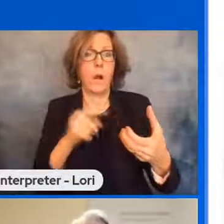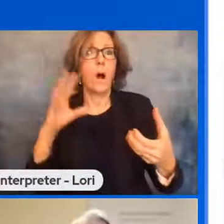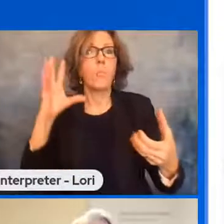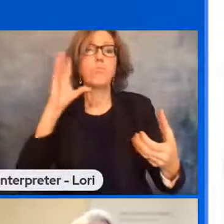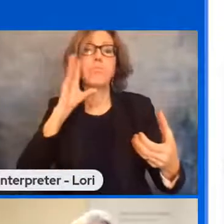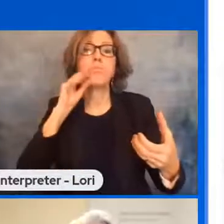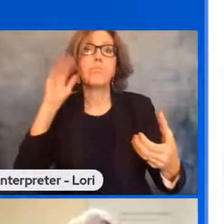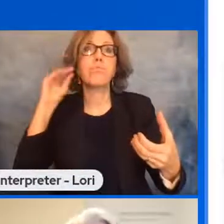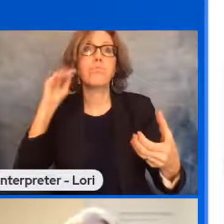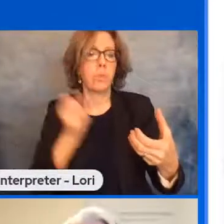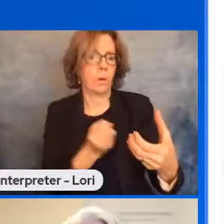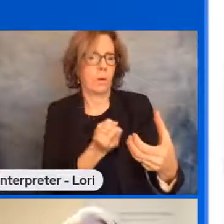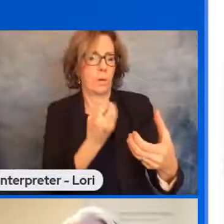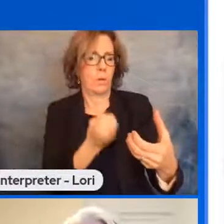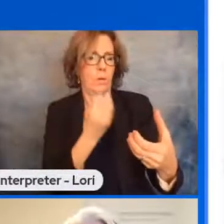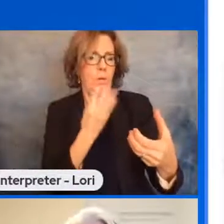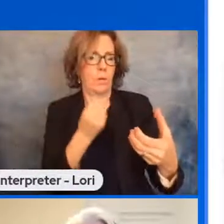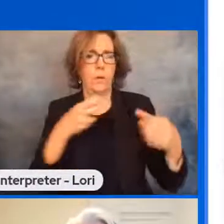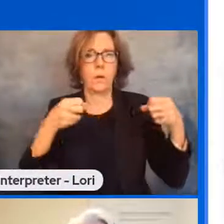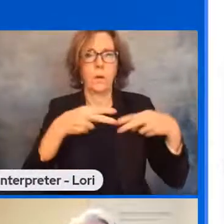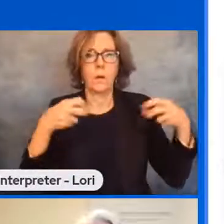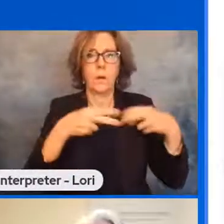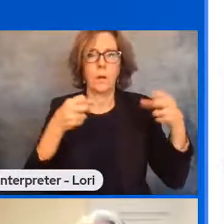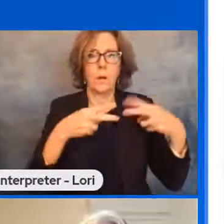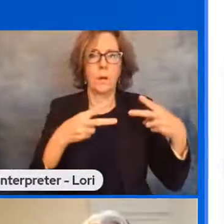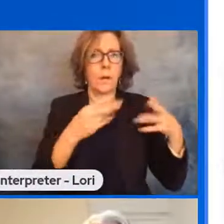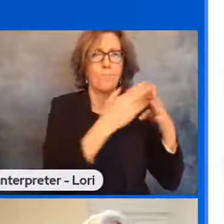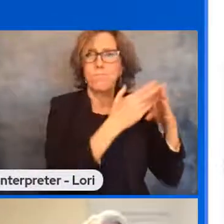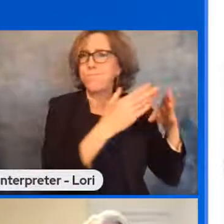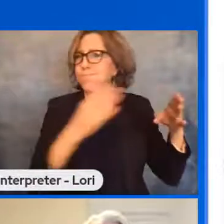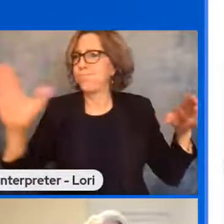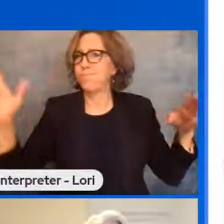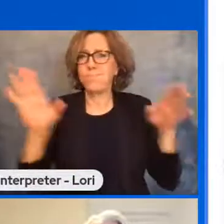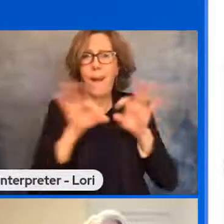over 80 different languages. And what's really interesting is because we